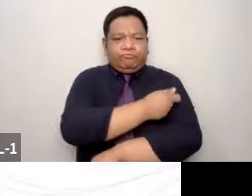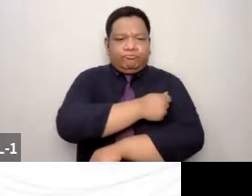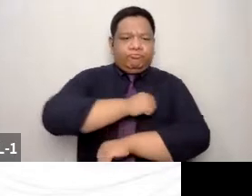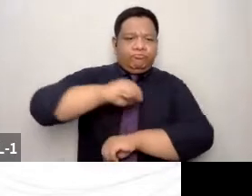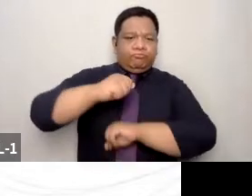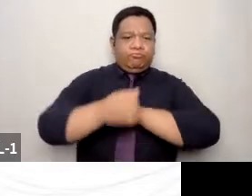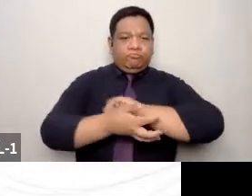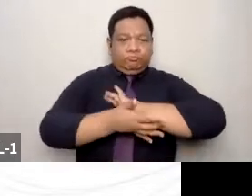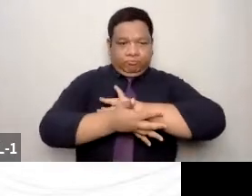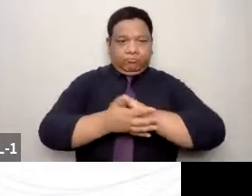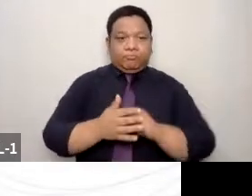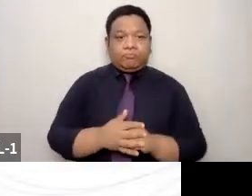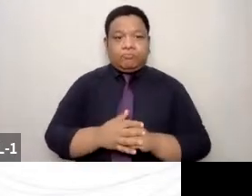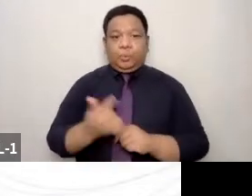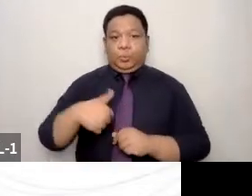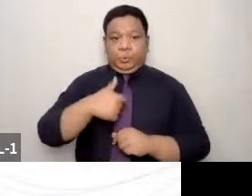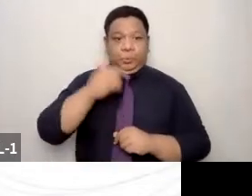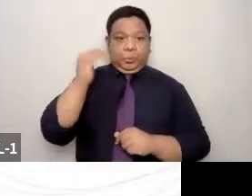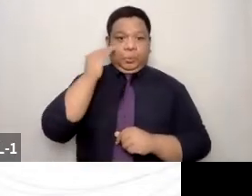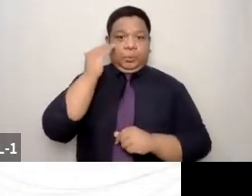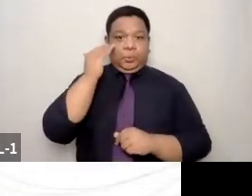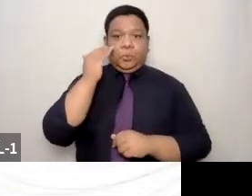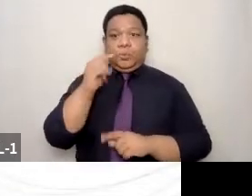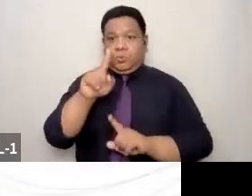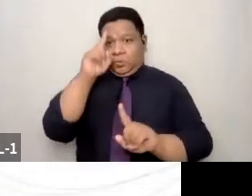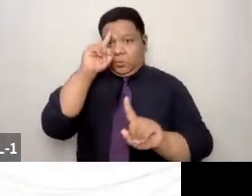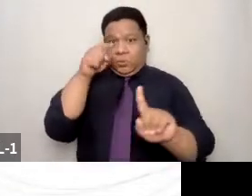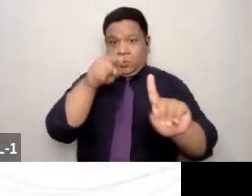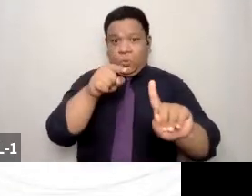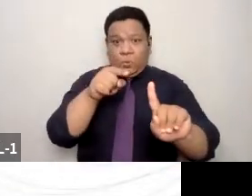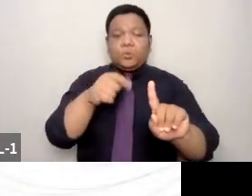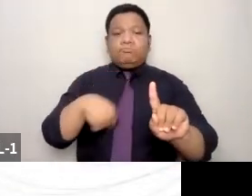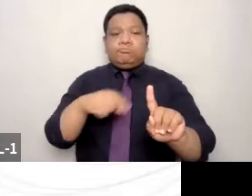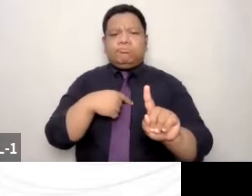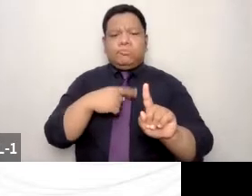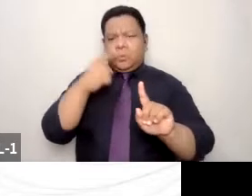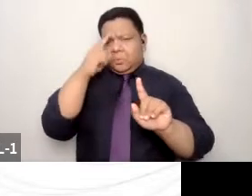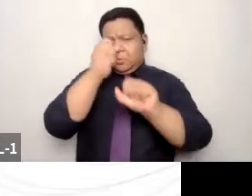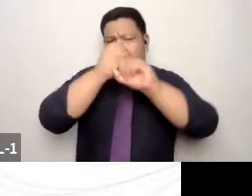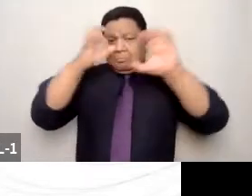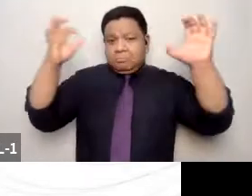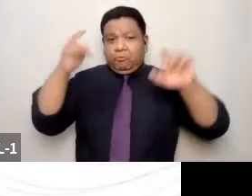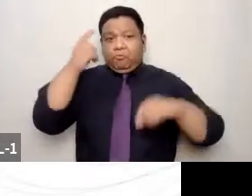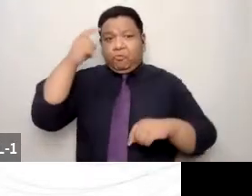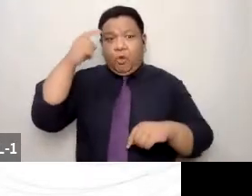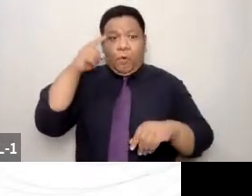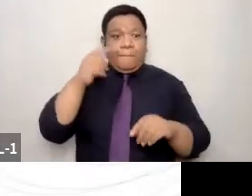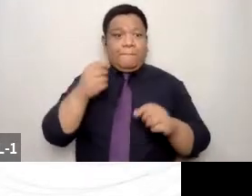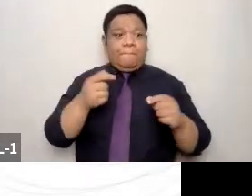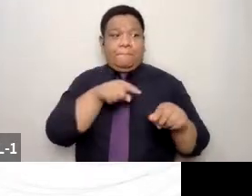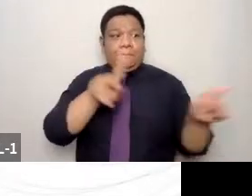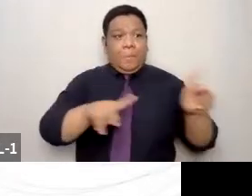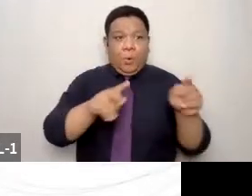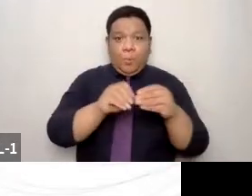So we know that our goal, our dream is not only to raise confidence among the people towards getting vaccinated